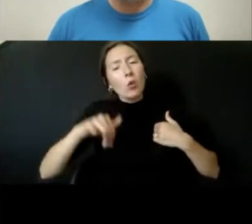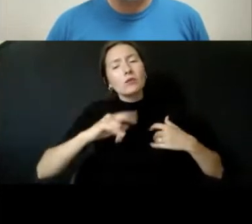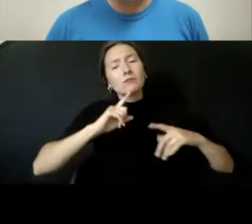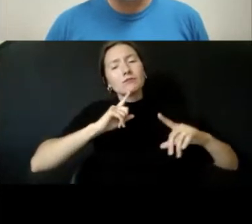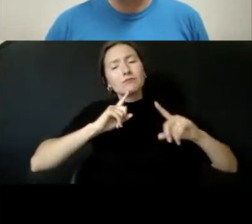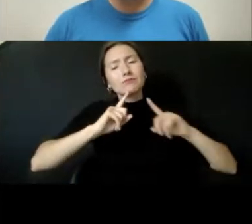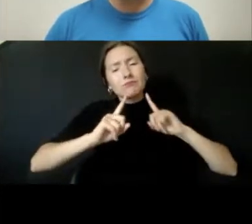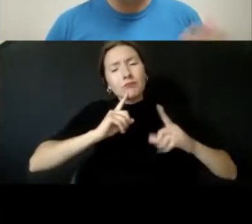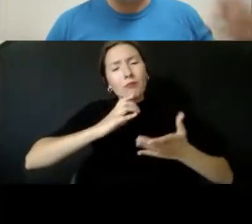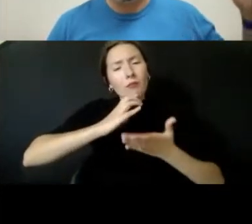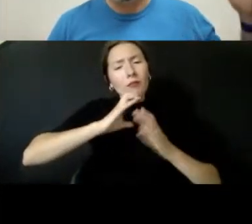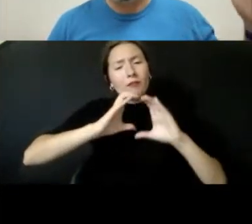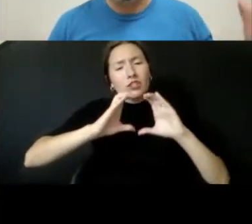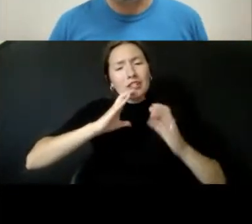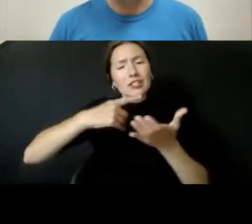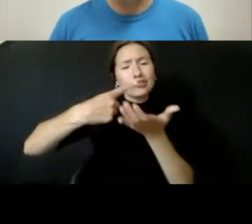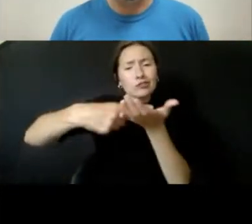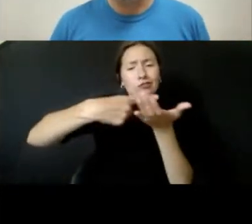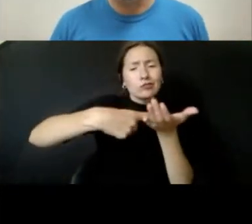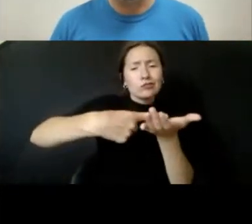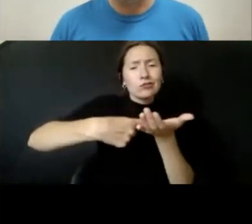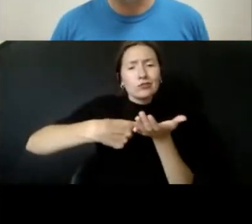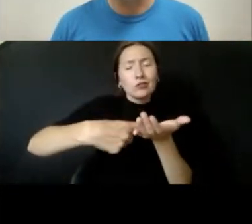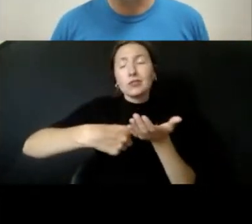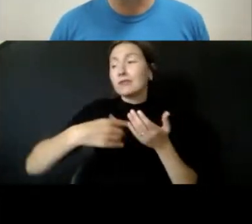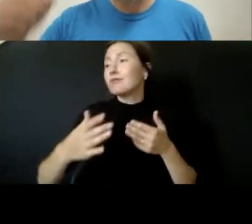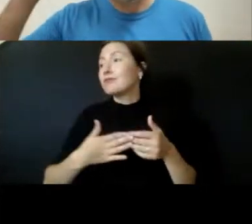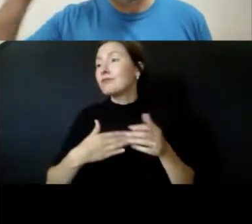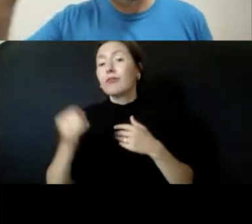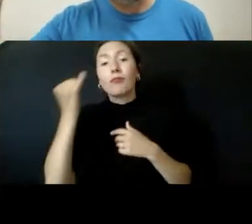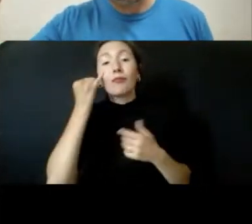your whiteboarding whatever you're doing is hey let's think about this if we build this